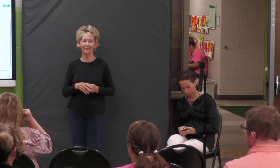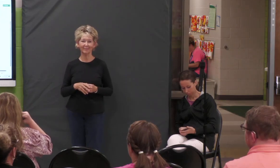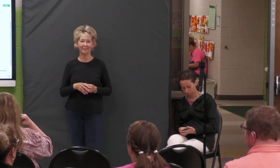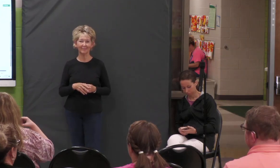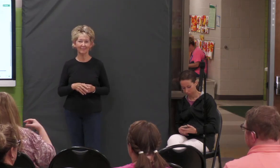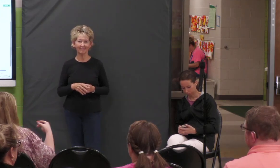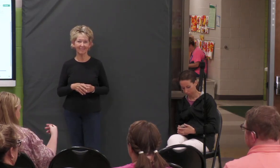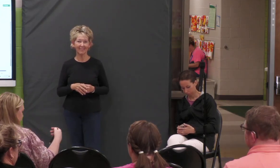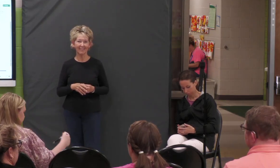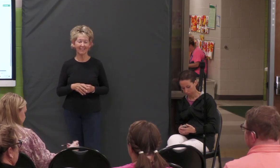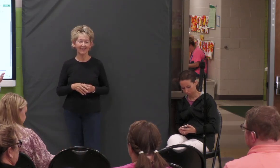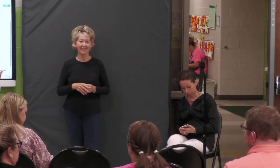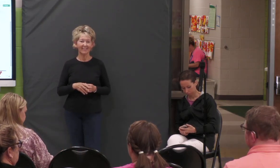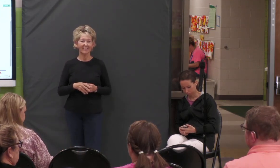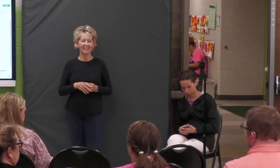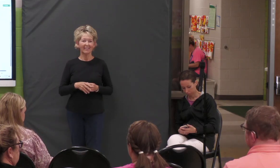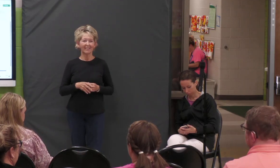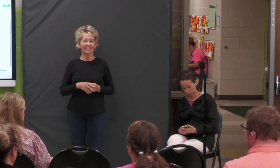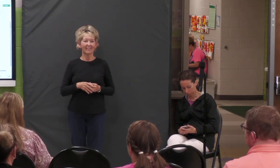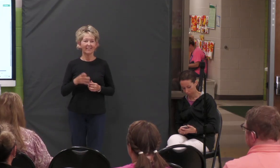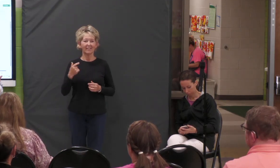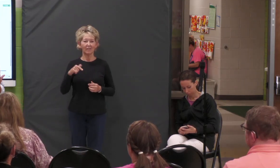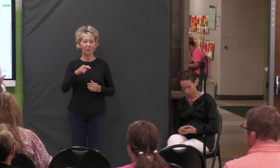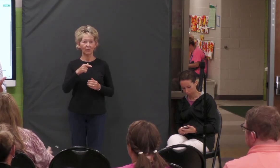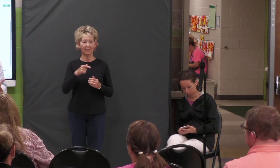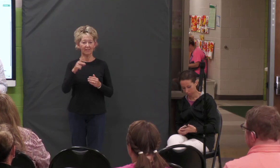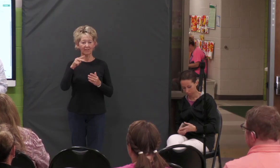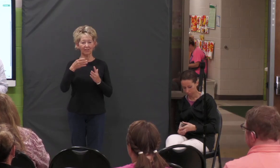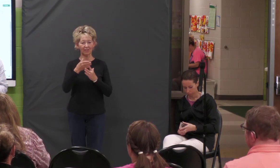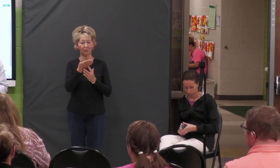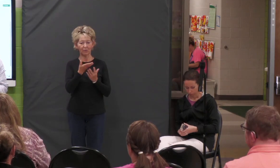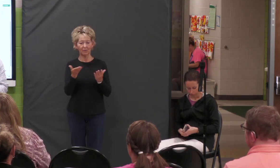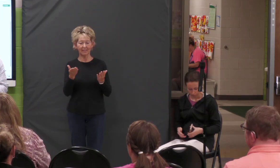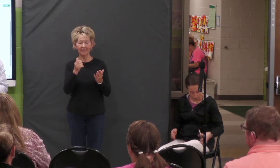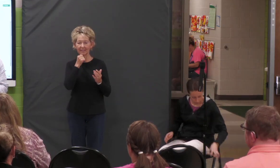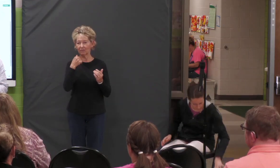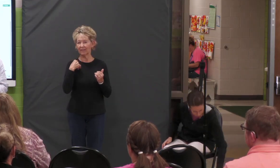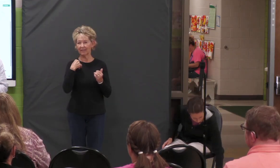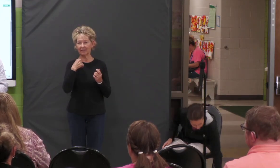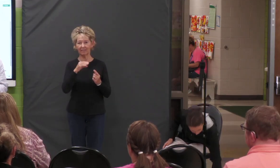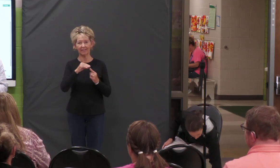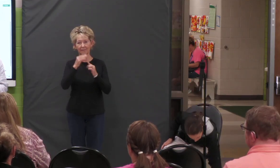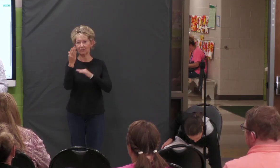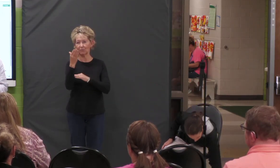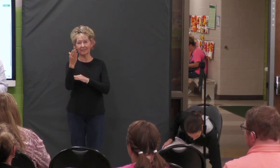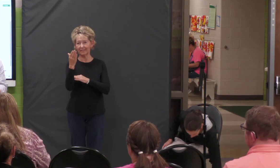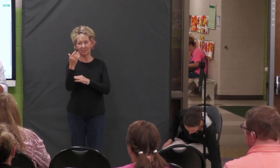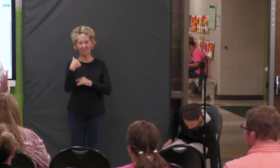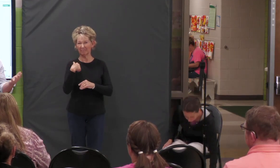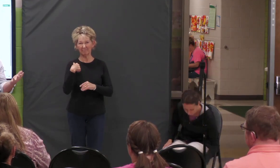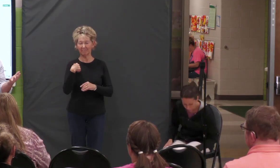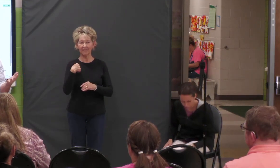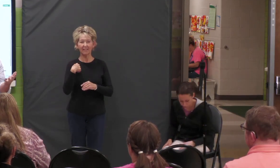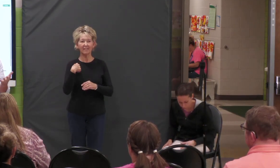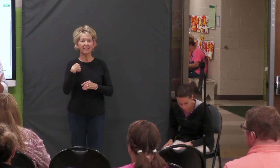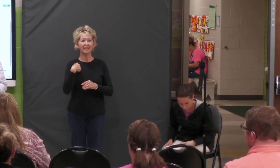I don't we're we're going through everything I don't anything prepared for us uh to present I'm trying to do that soon